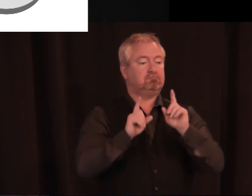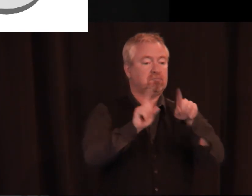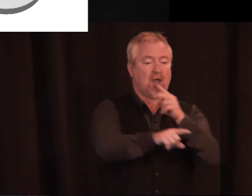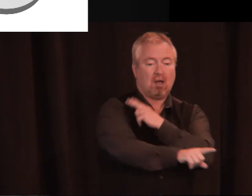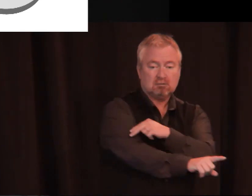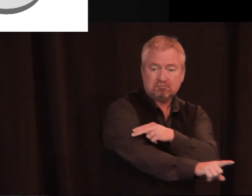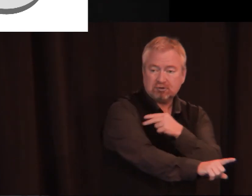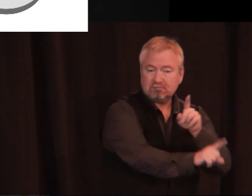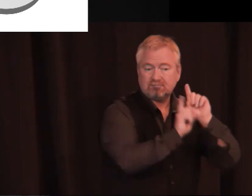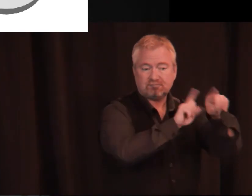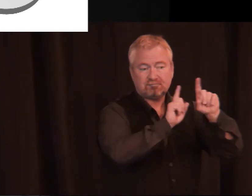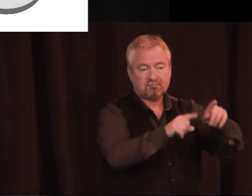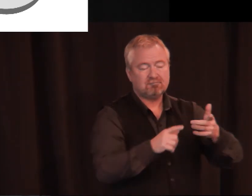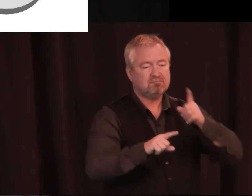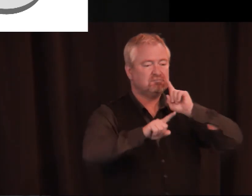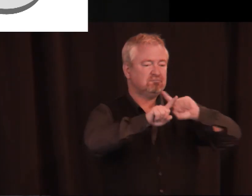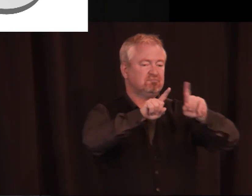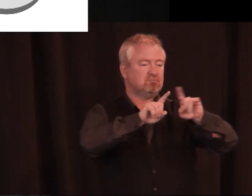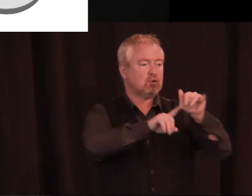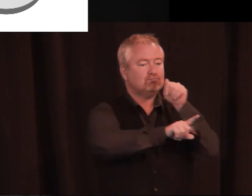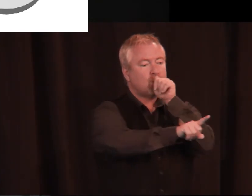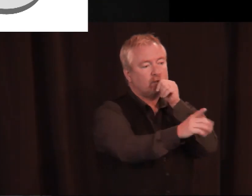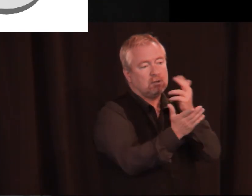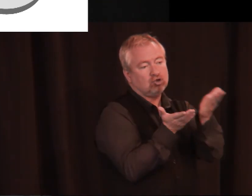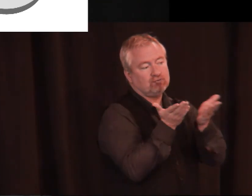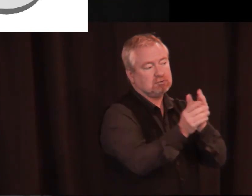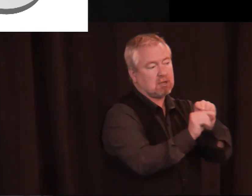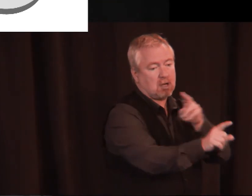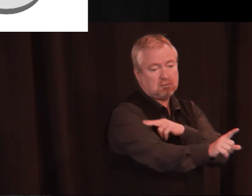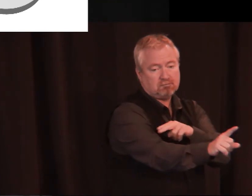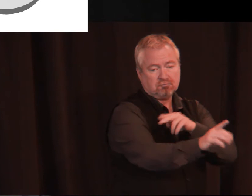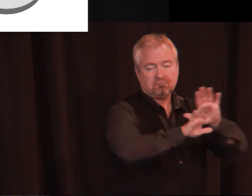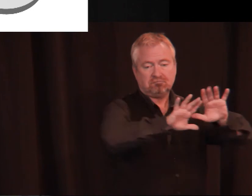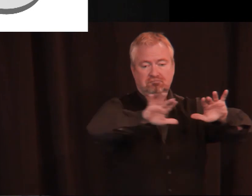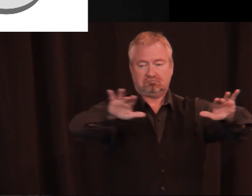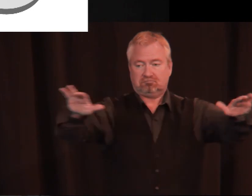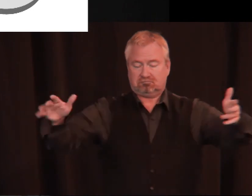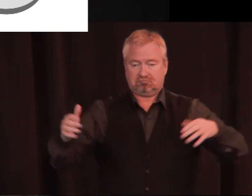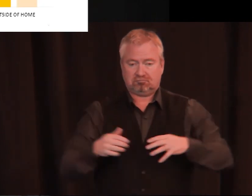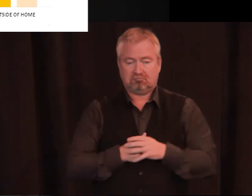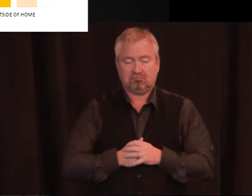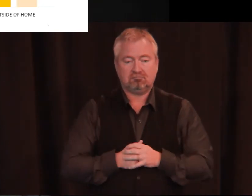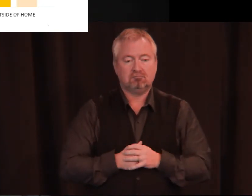So they were receiving private services in the hospital. Okay.